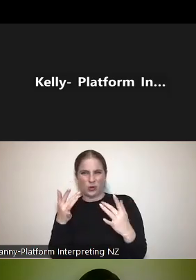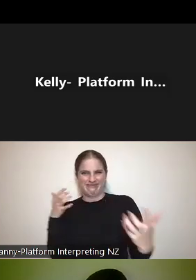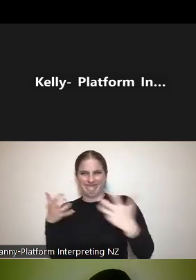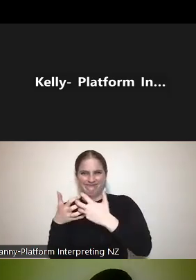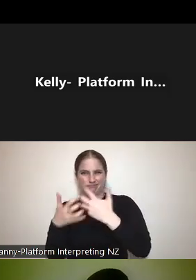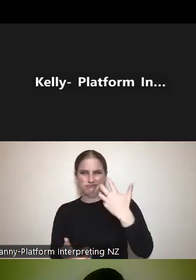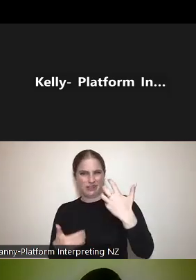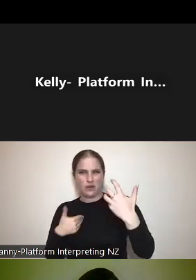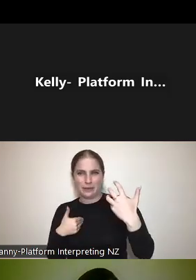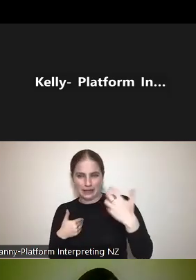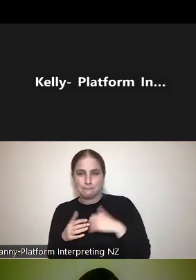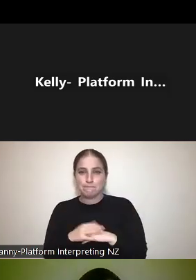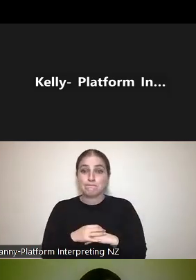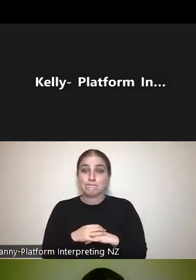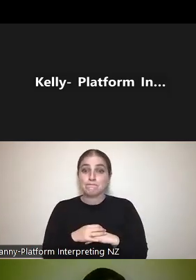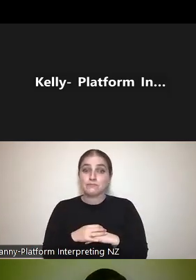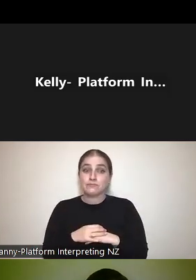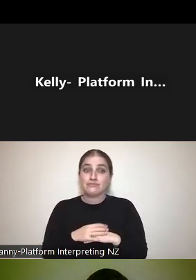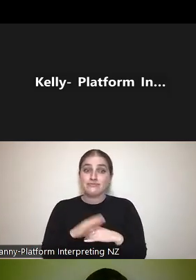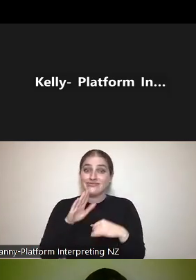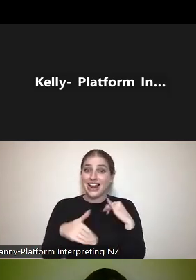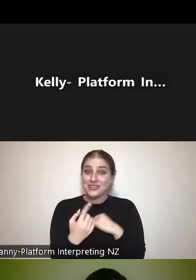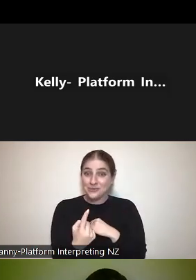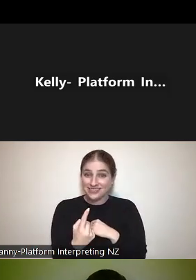And that's the segue into the last one, contact details.